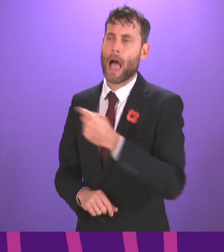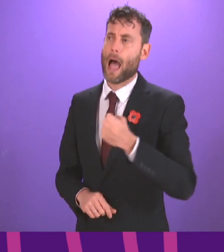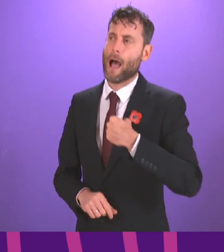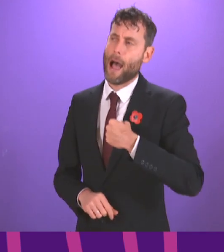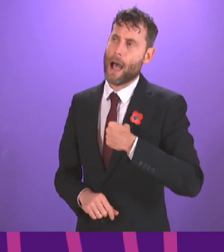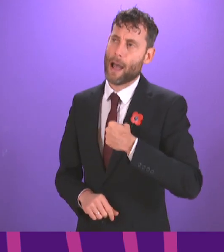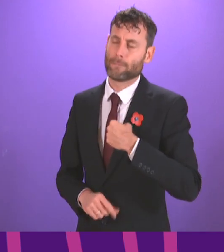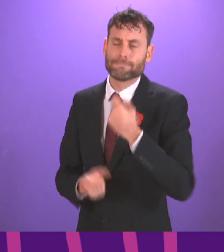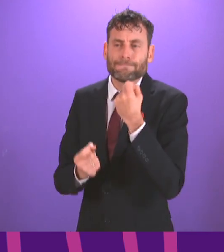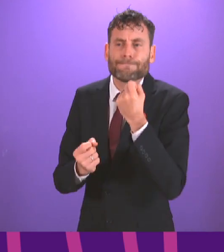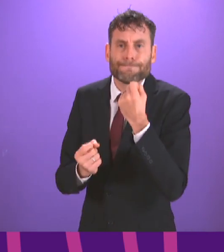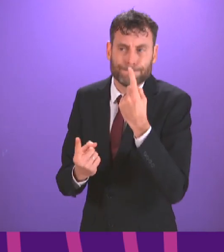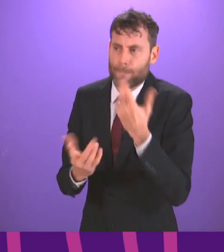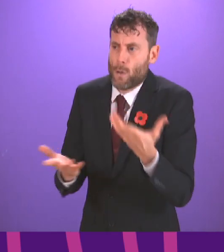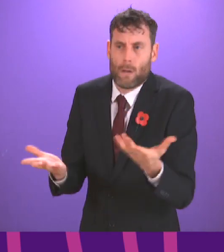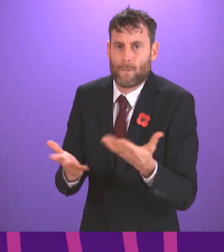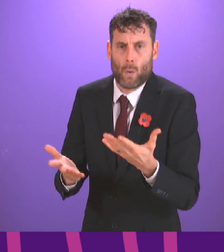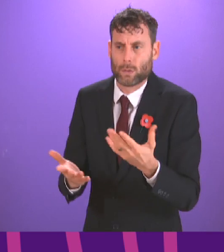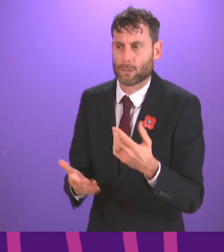a future. The First Minister: I sympathise absolutely with the sentiments